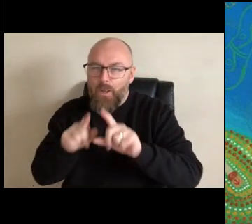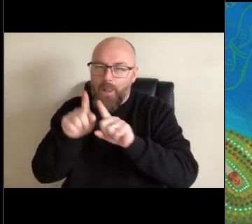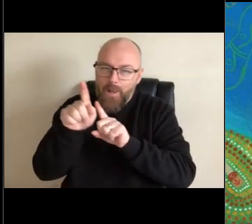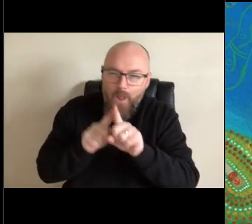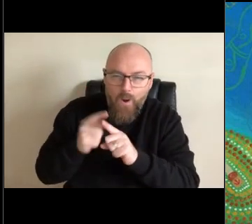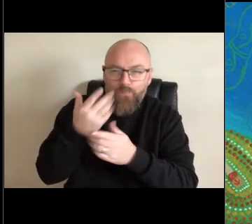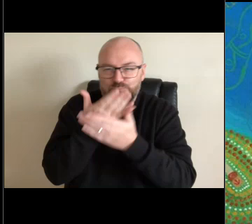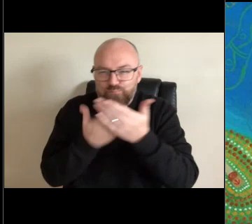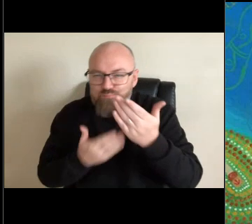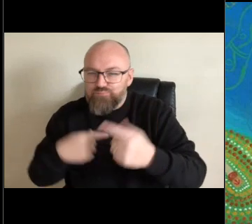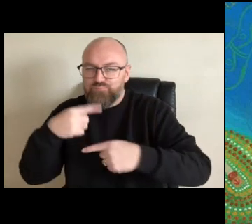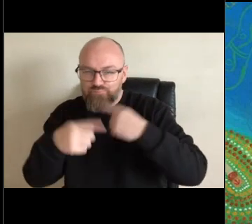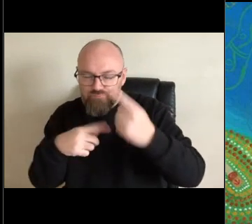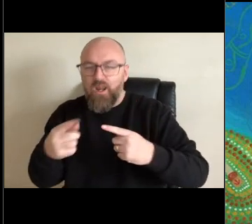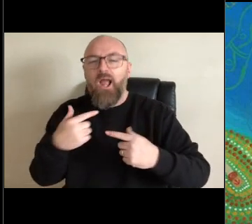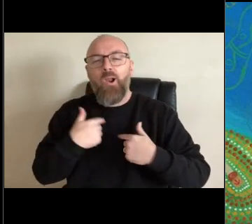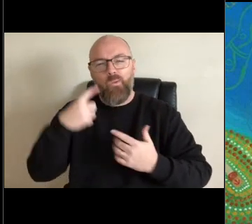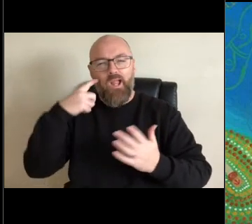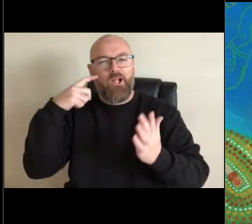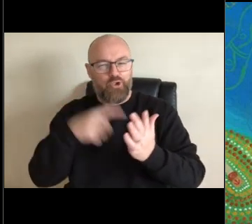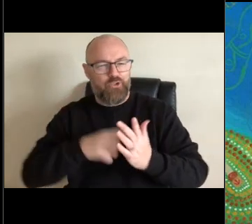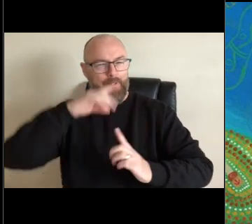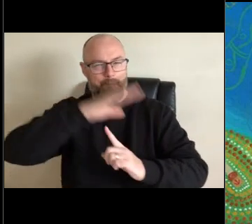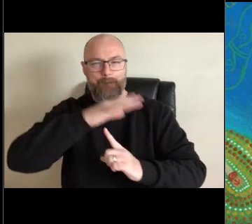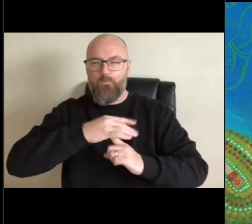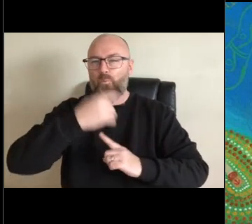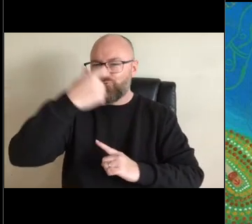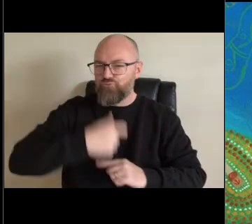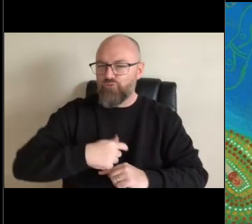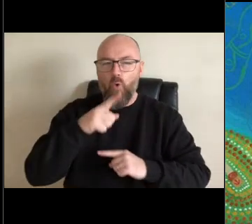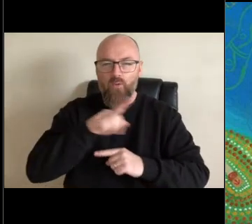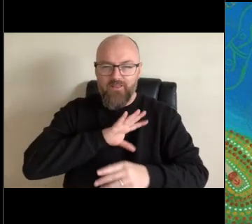and Torres Strait Islanders people play in our community and in improving our legal